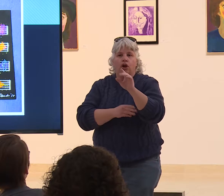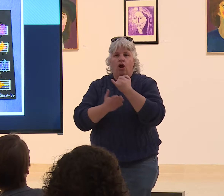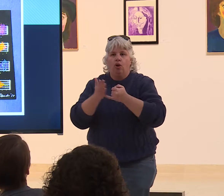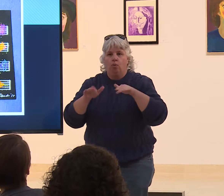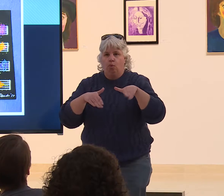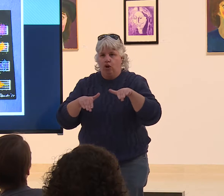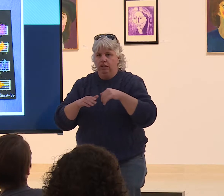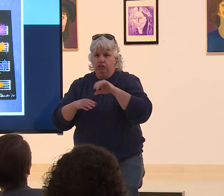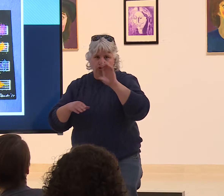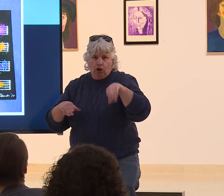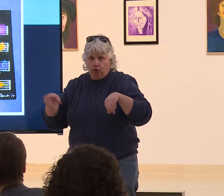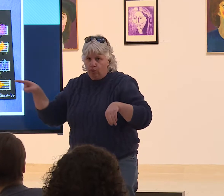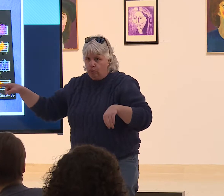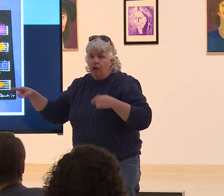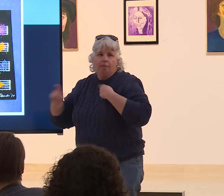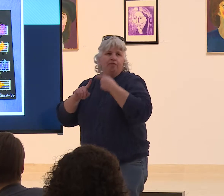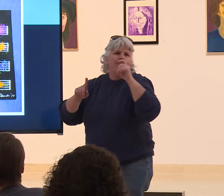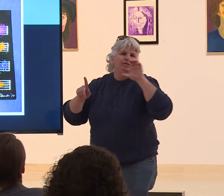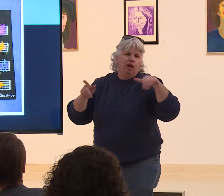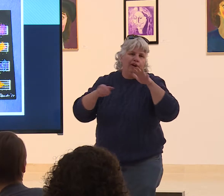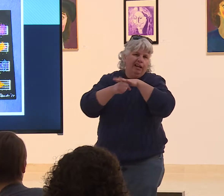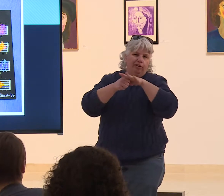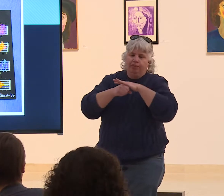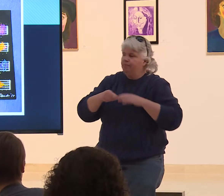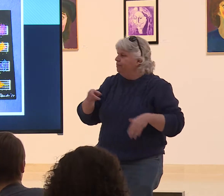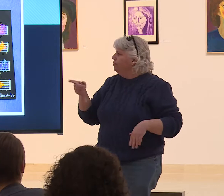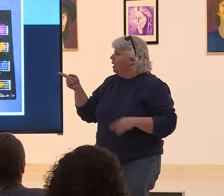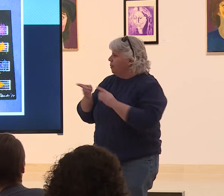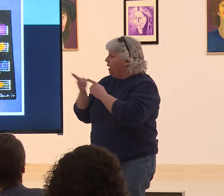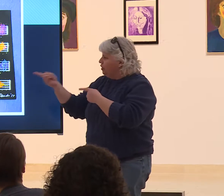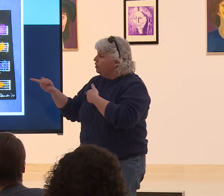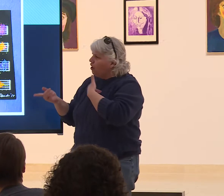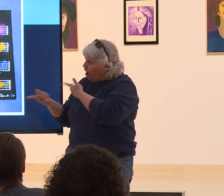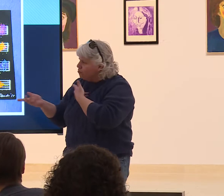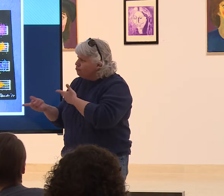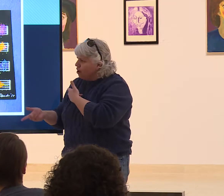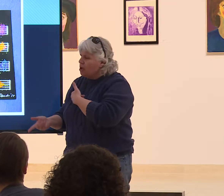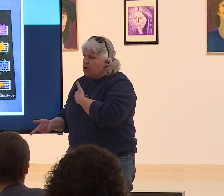in Ravenswood Art Club in the Chicago area,